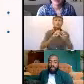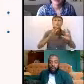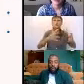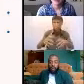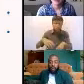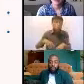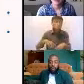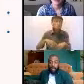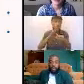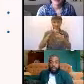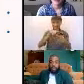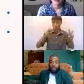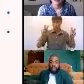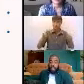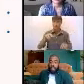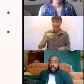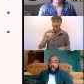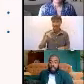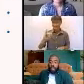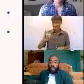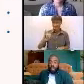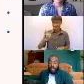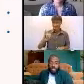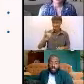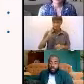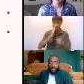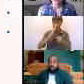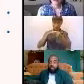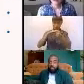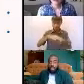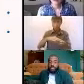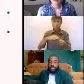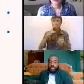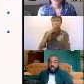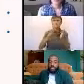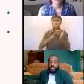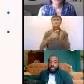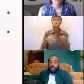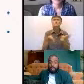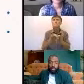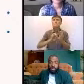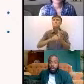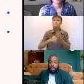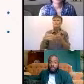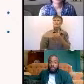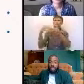one of the prerequisites is, is leadership there? Are the people who are able to make